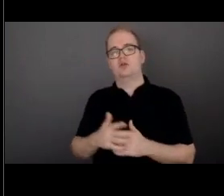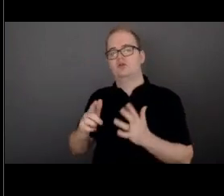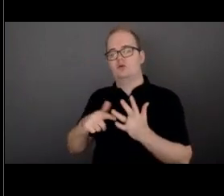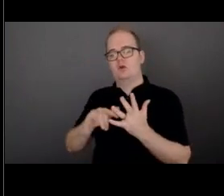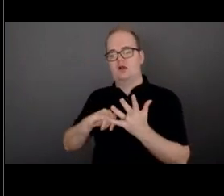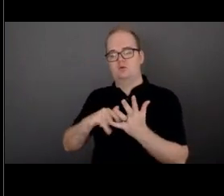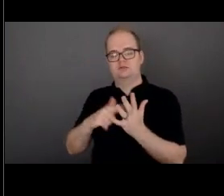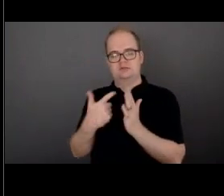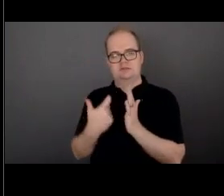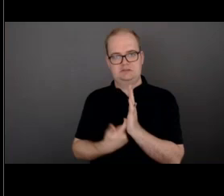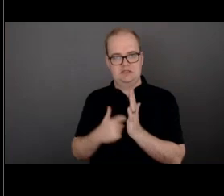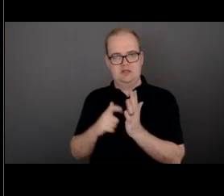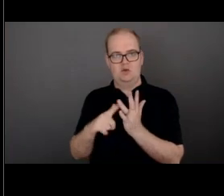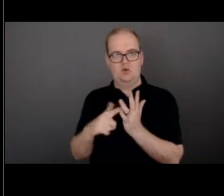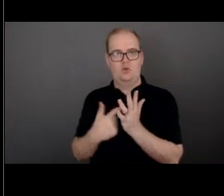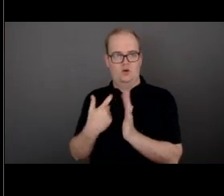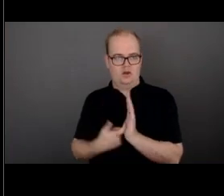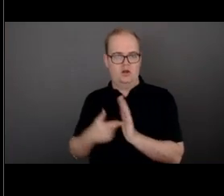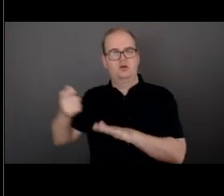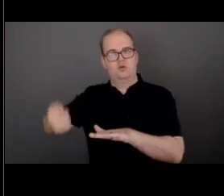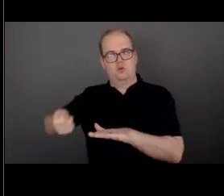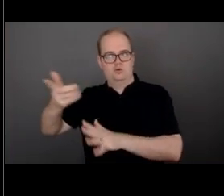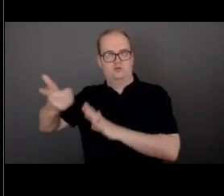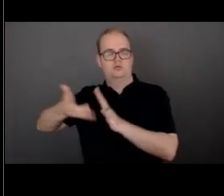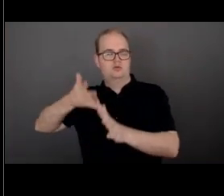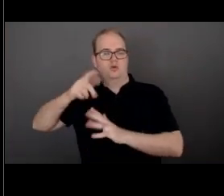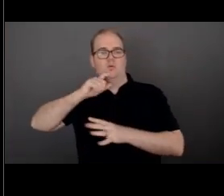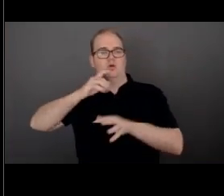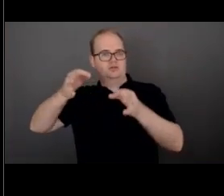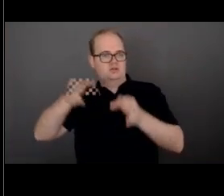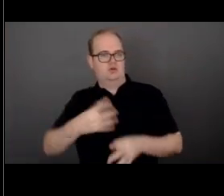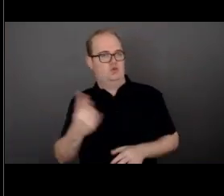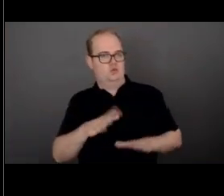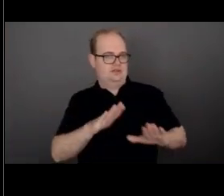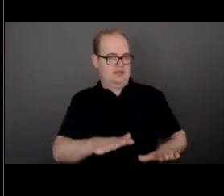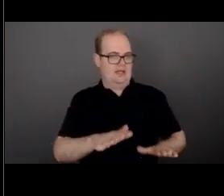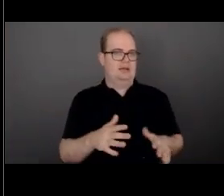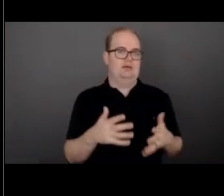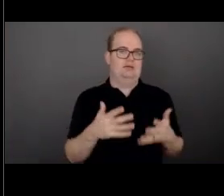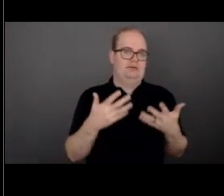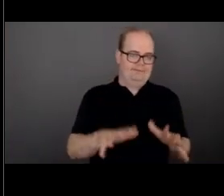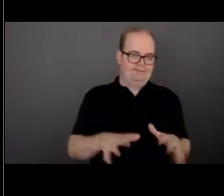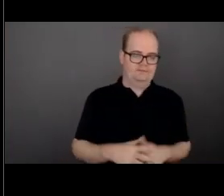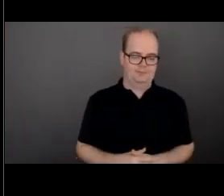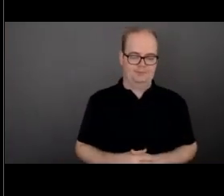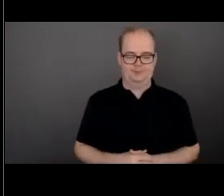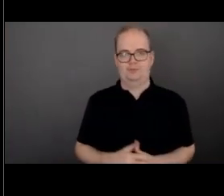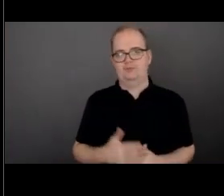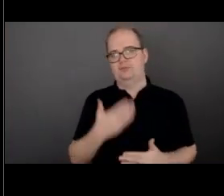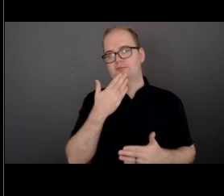leaves or stays unless that ouster has been asked for. Thanks for clarifying that, Daisy.